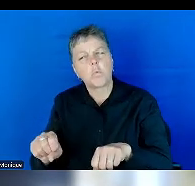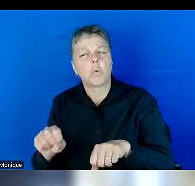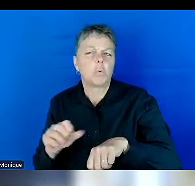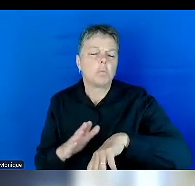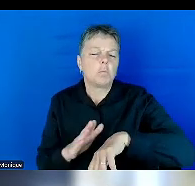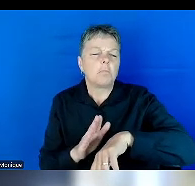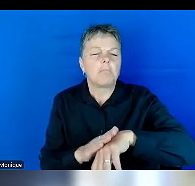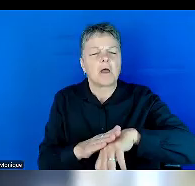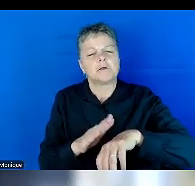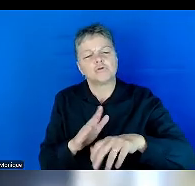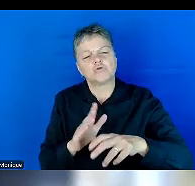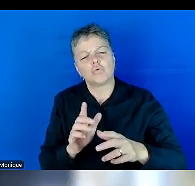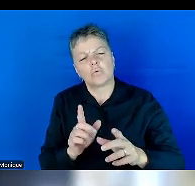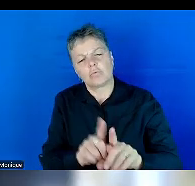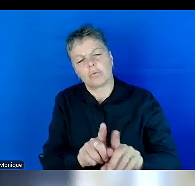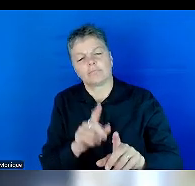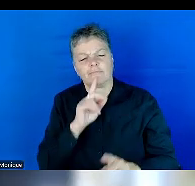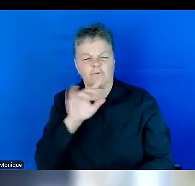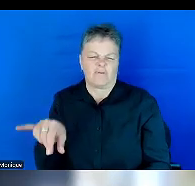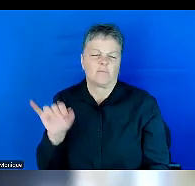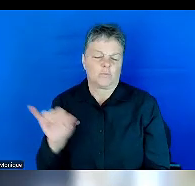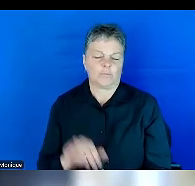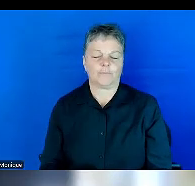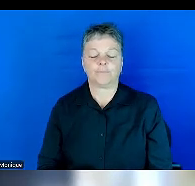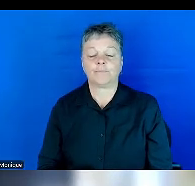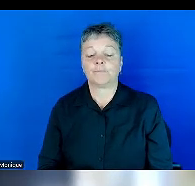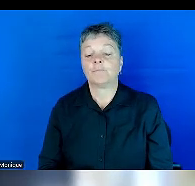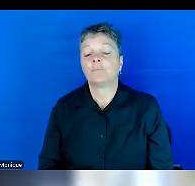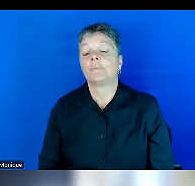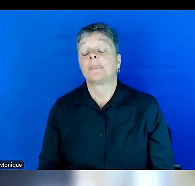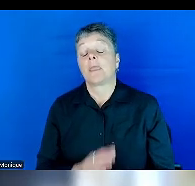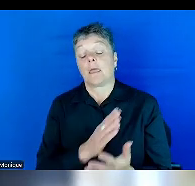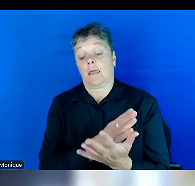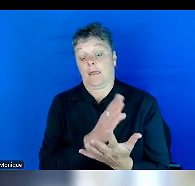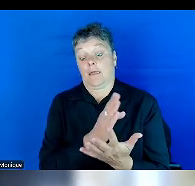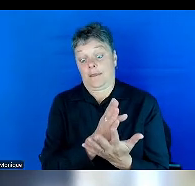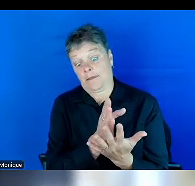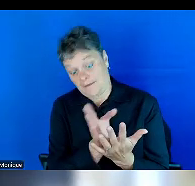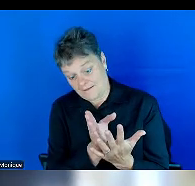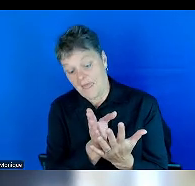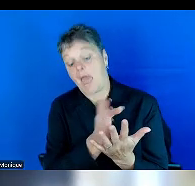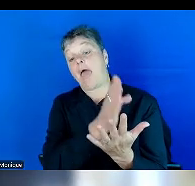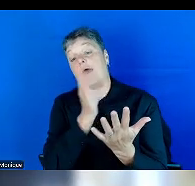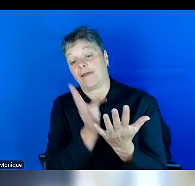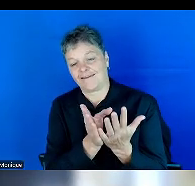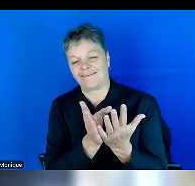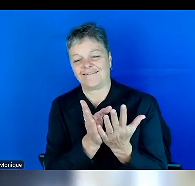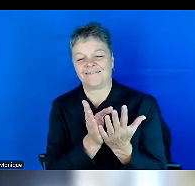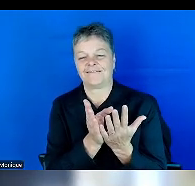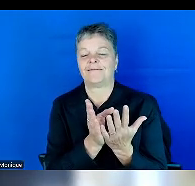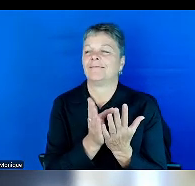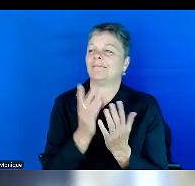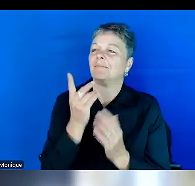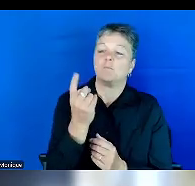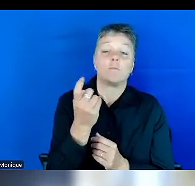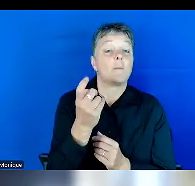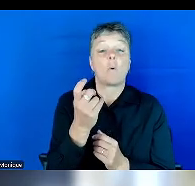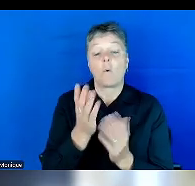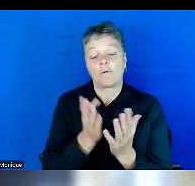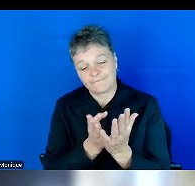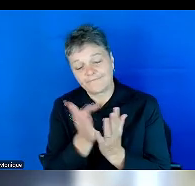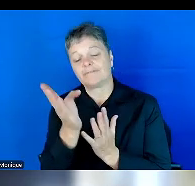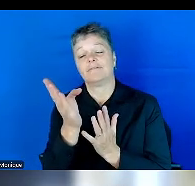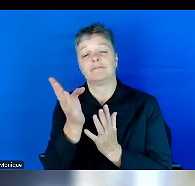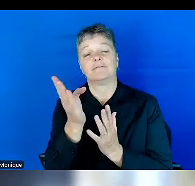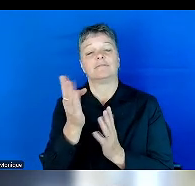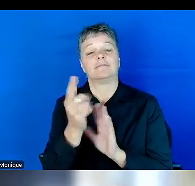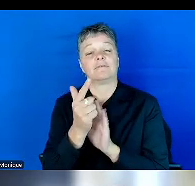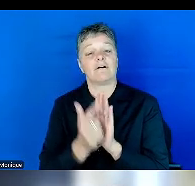And finally um the other I guess more catchall area or or major area that we do